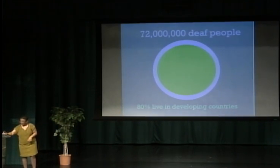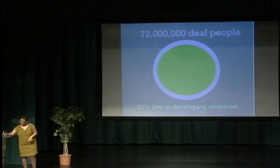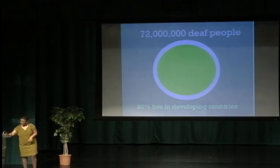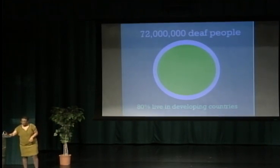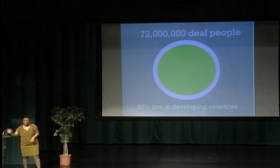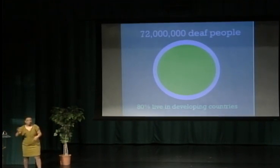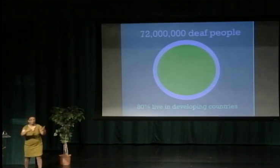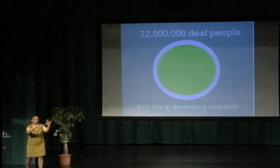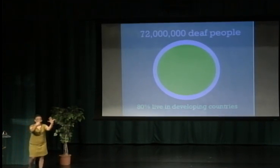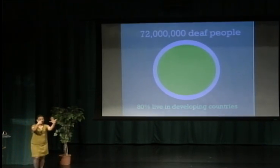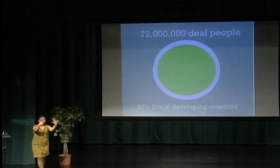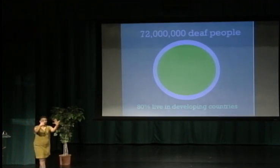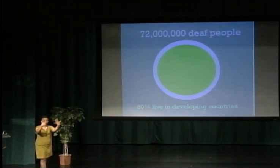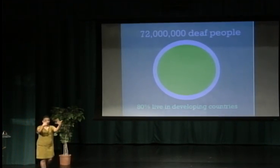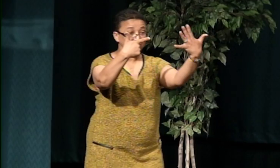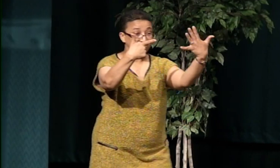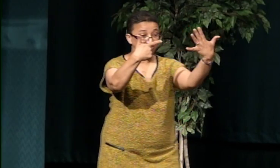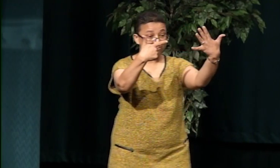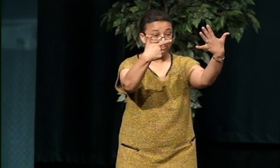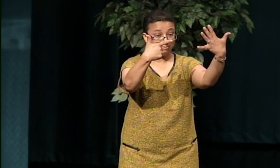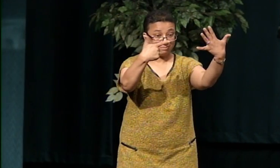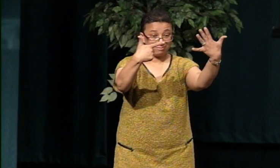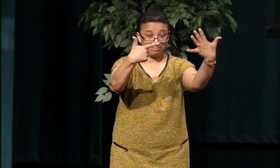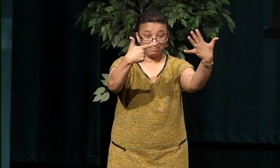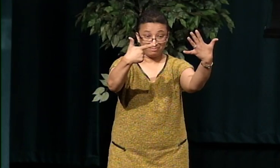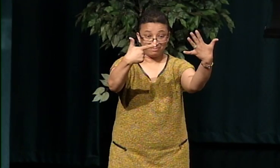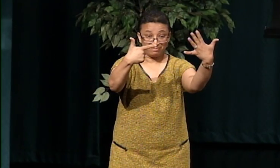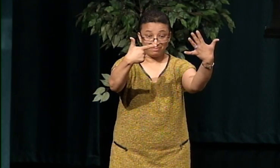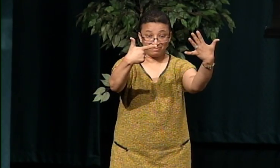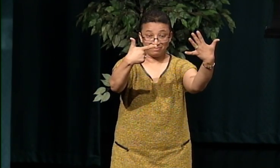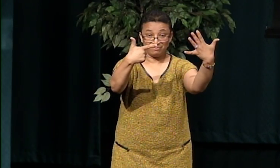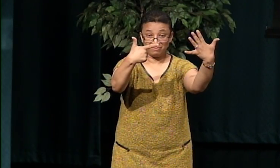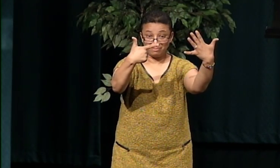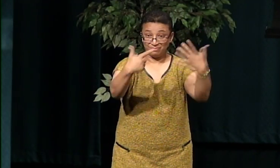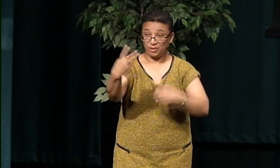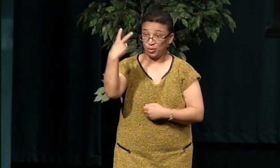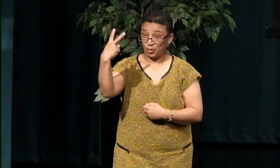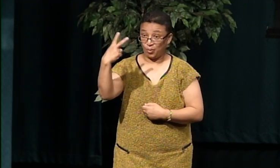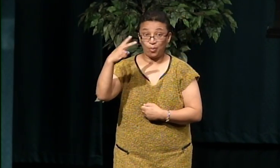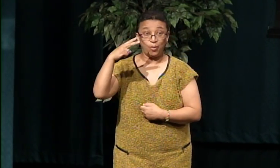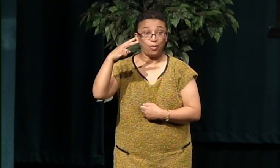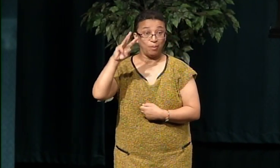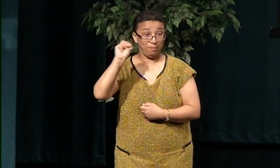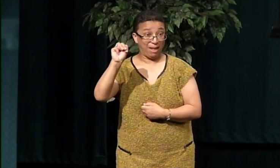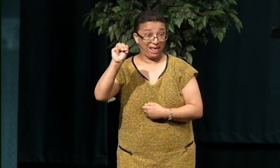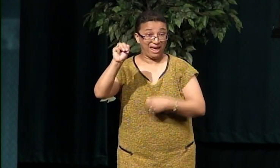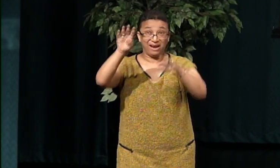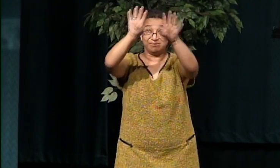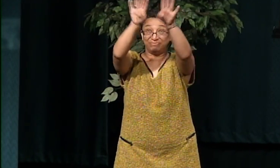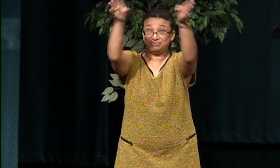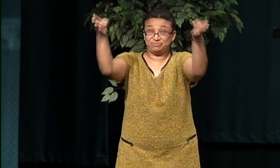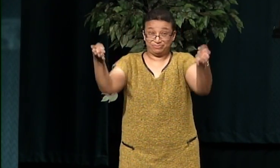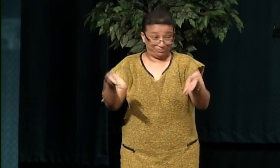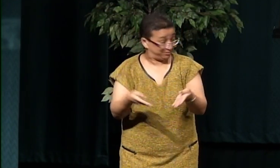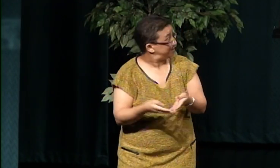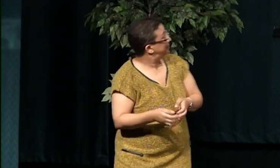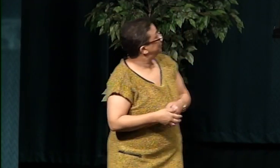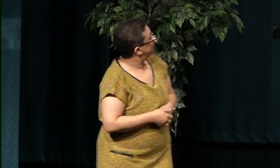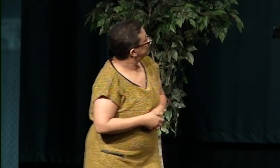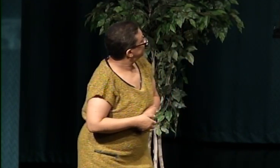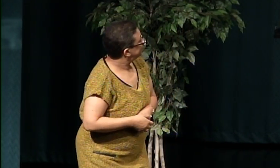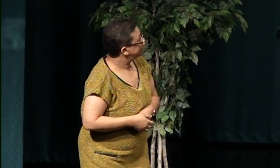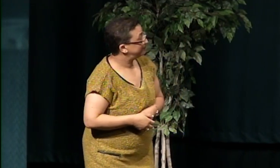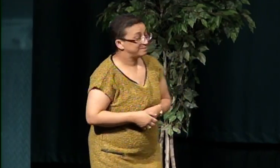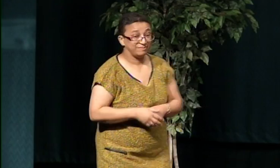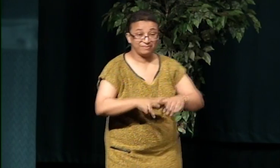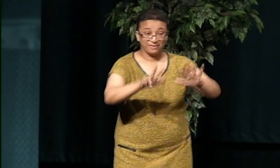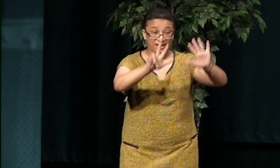Okay, so of those 72 million people throughout our world,